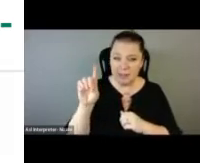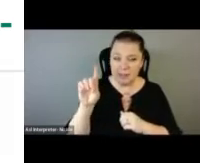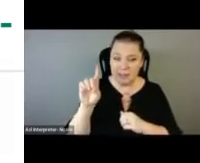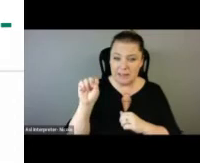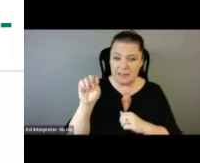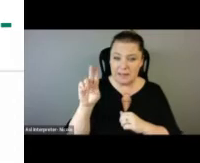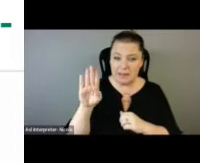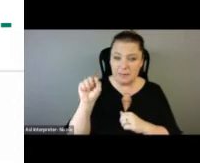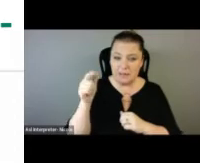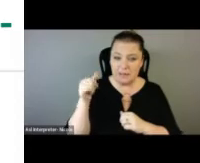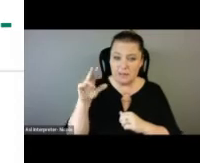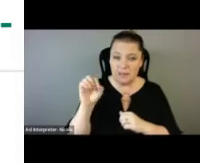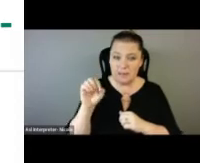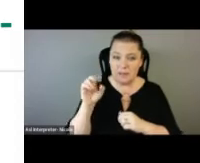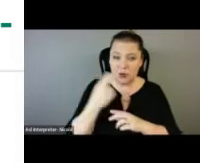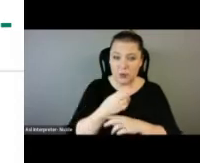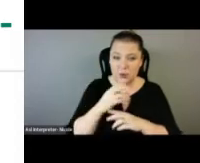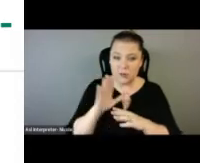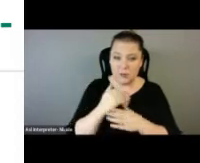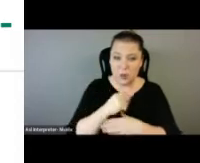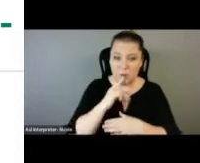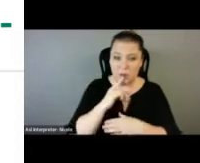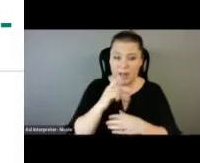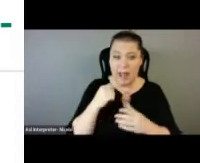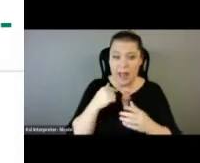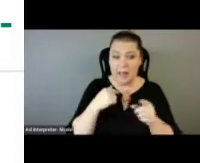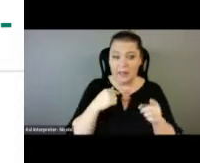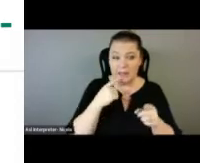actionable had an actual need of employment than the next bar